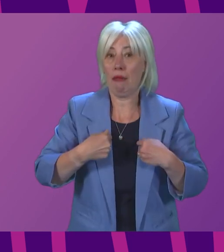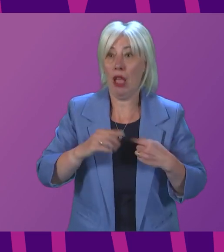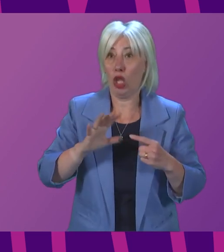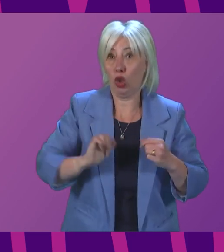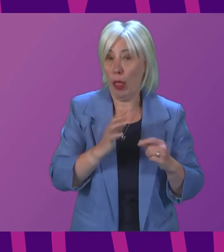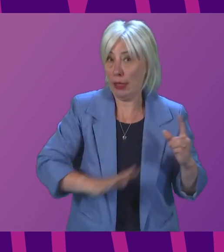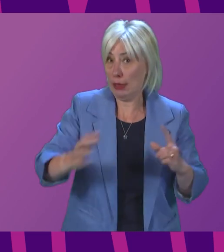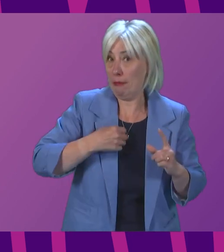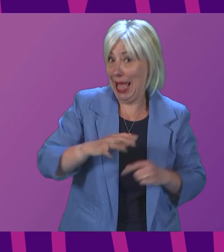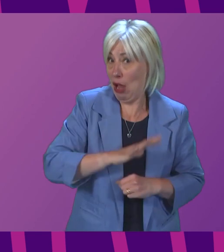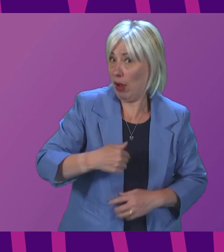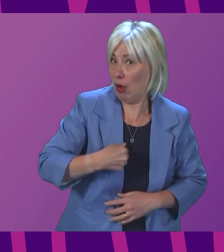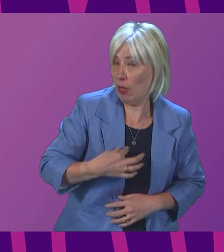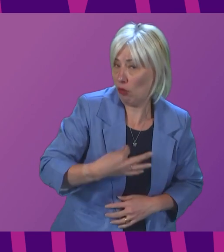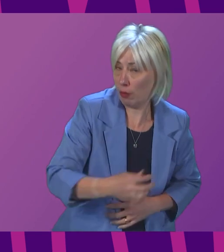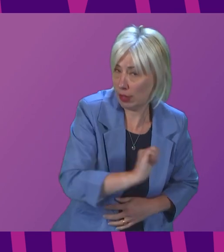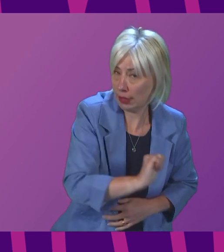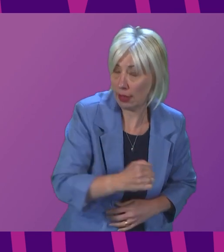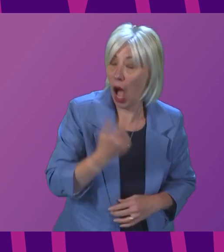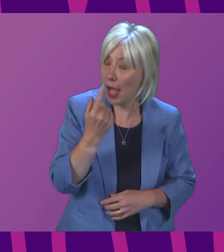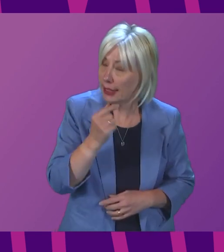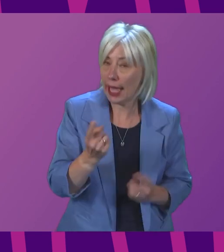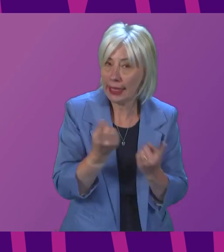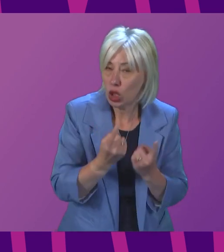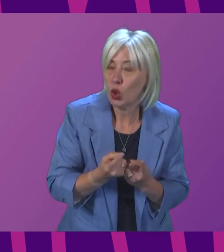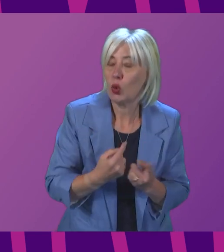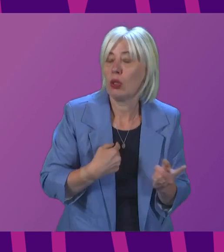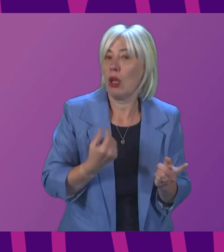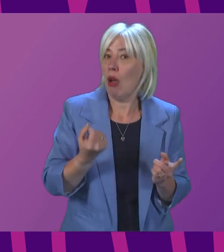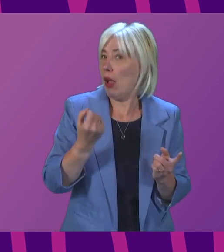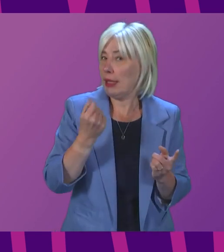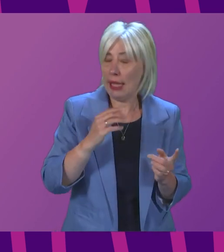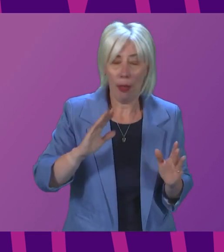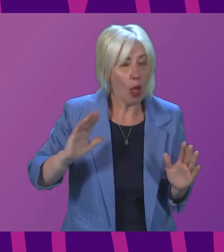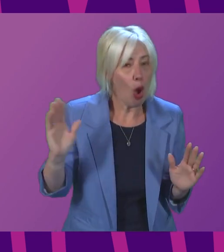I understand these issues, I understand how serious it is that all parties take these